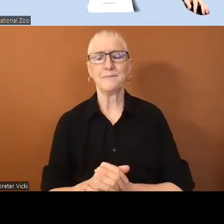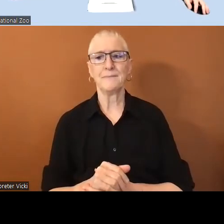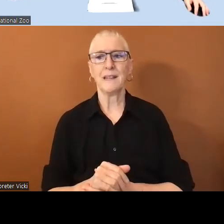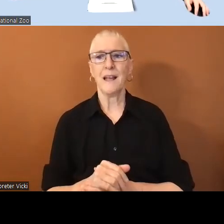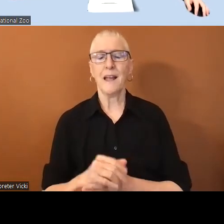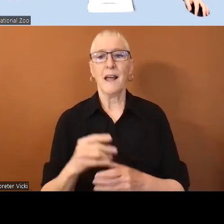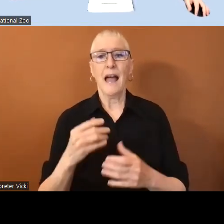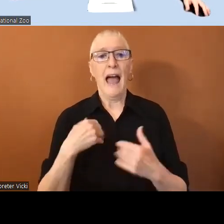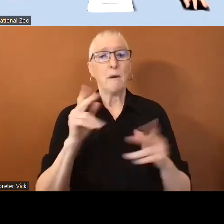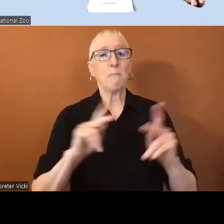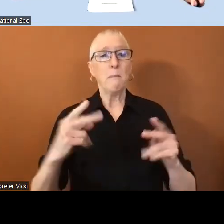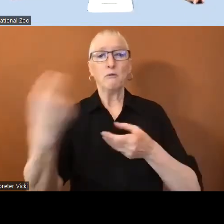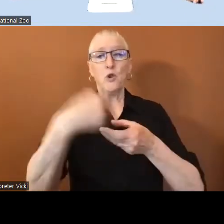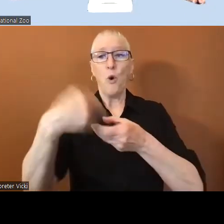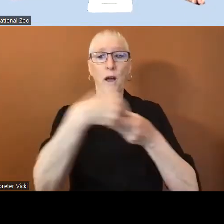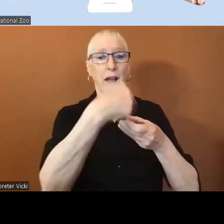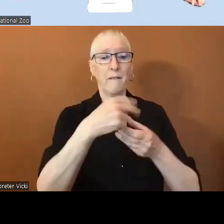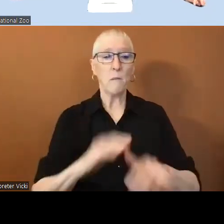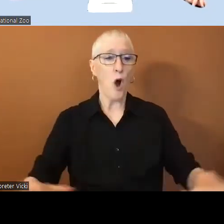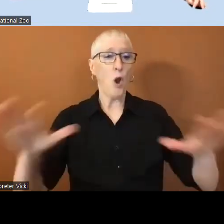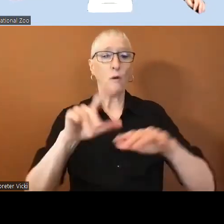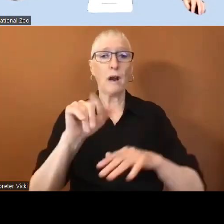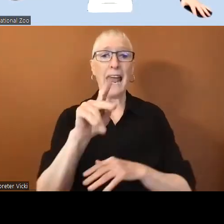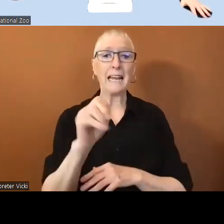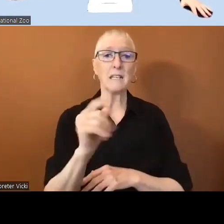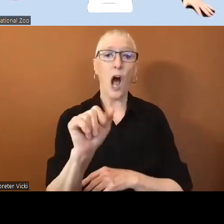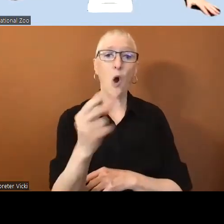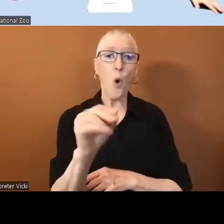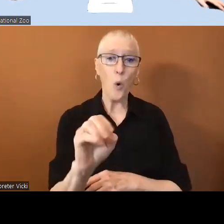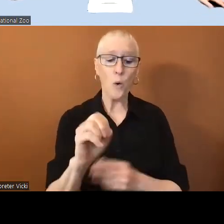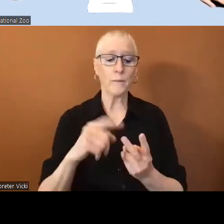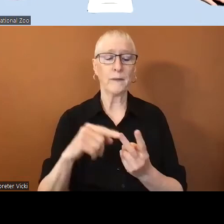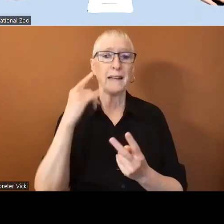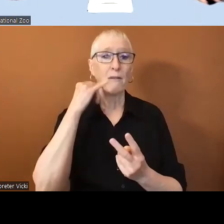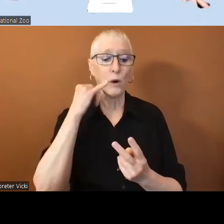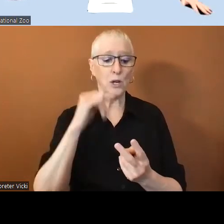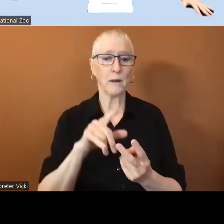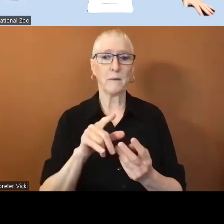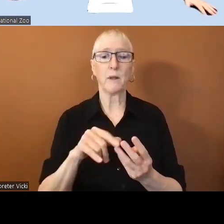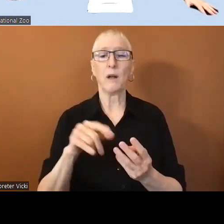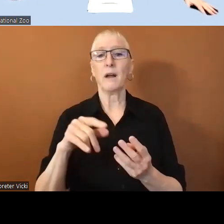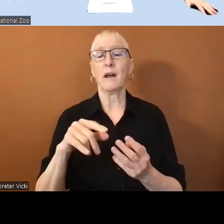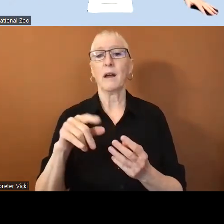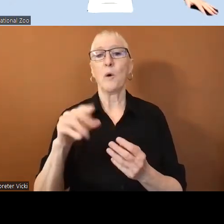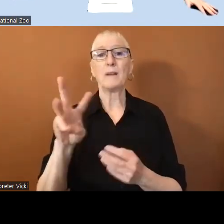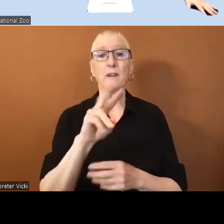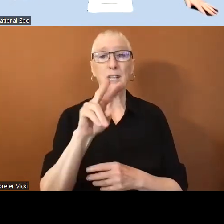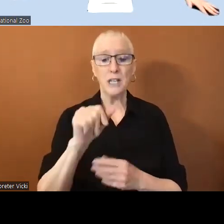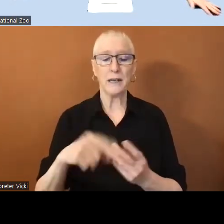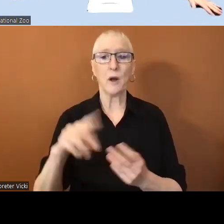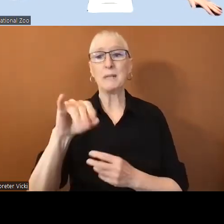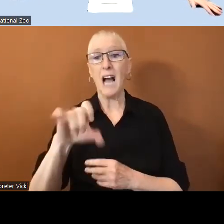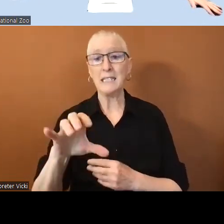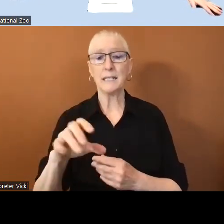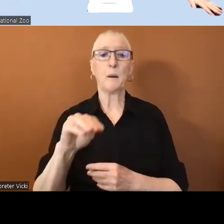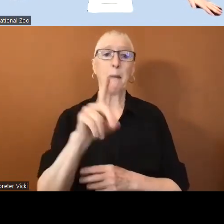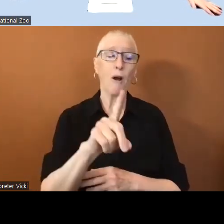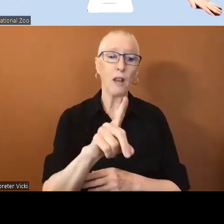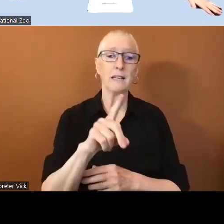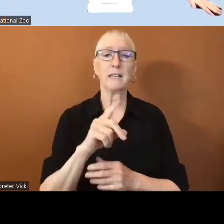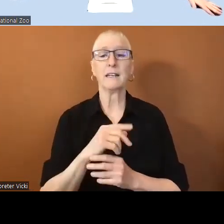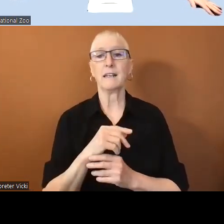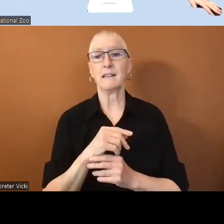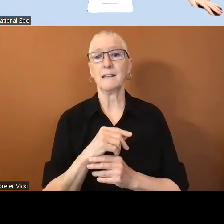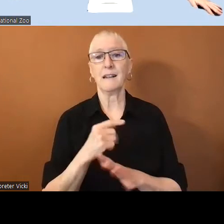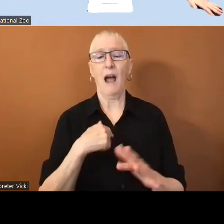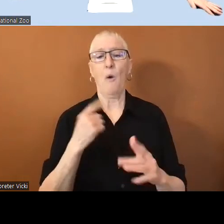joining from all over! Lake Tahoe, California. West Virginia. Wisconsin. Maryland. I'm so excited and